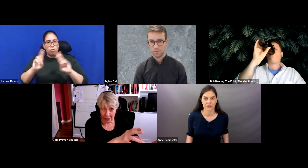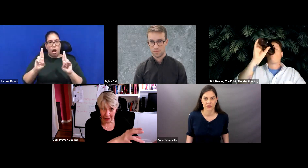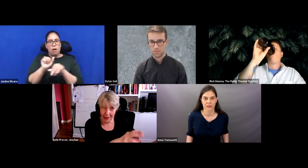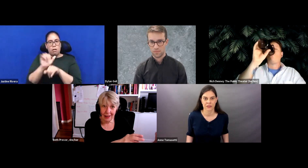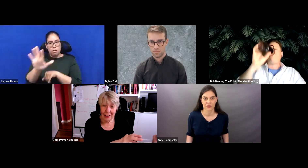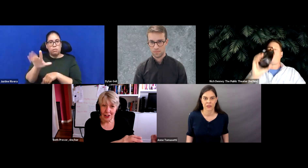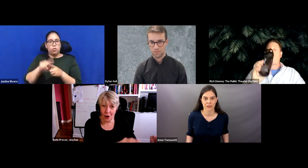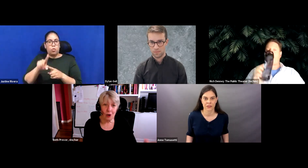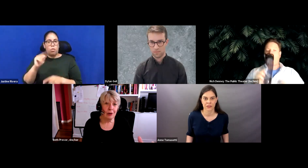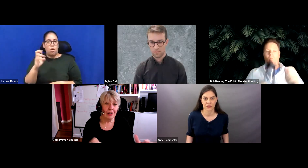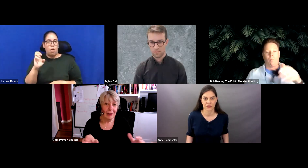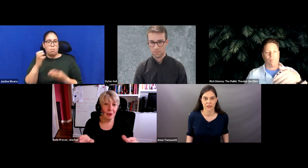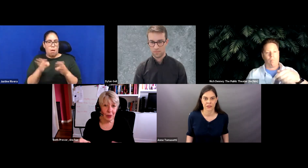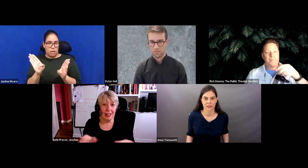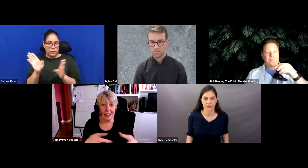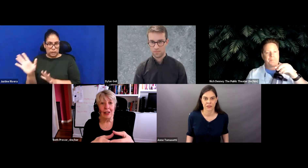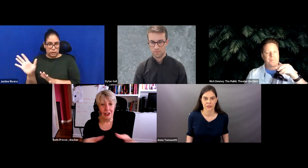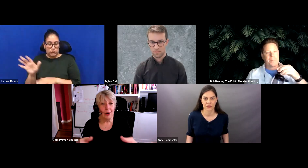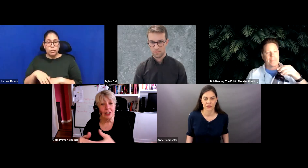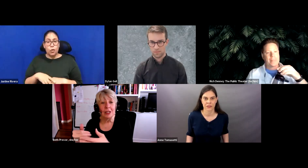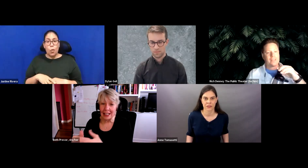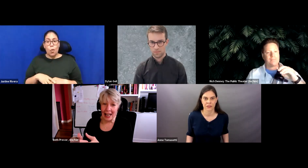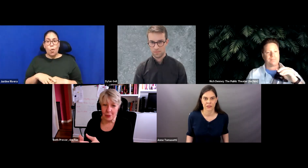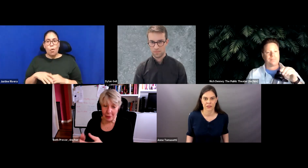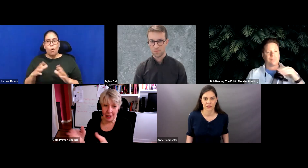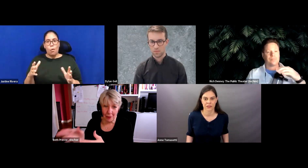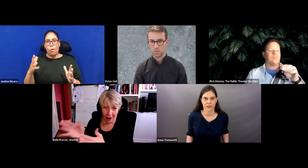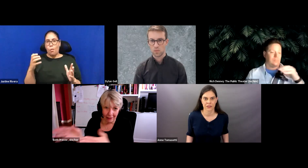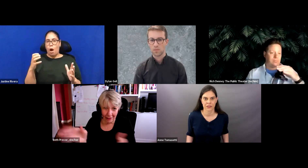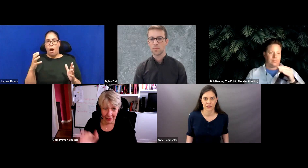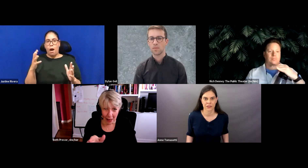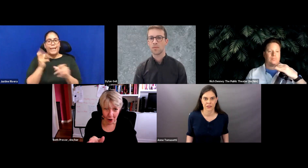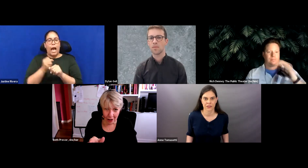Public. Okay, so I just wanted to catch people up on that part